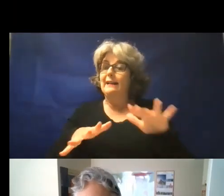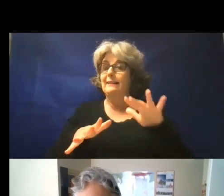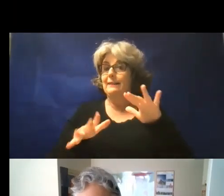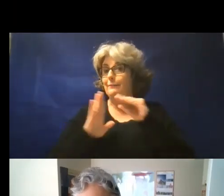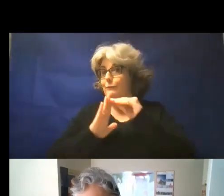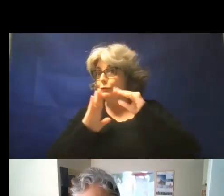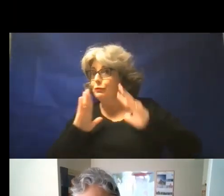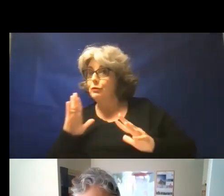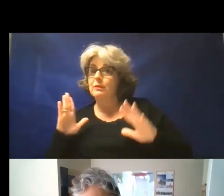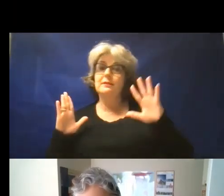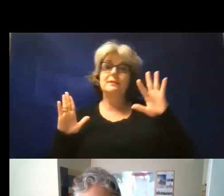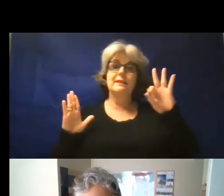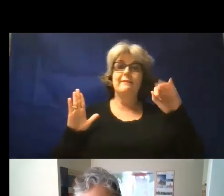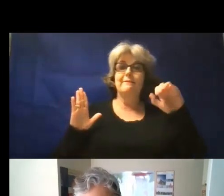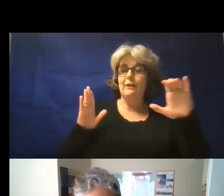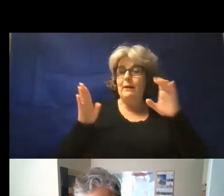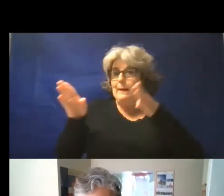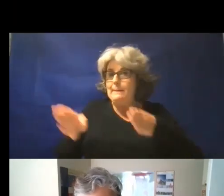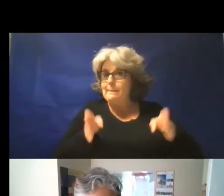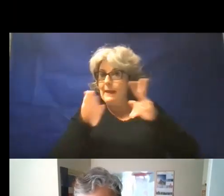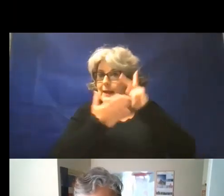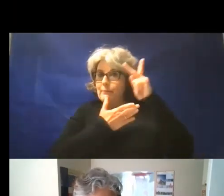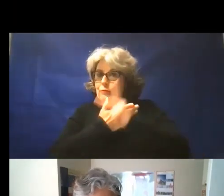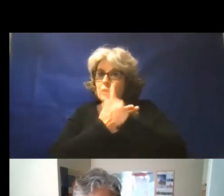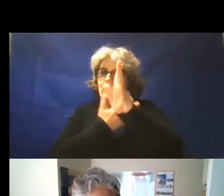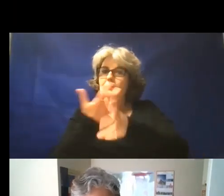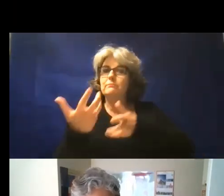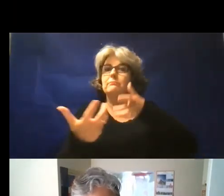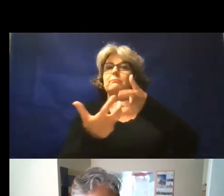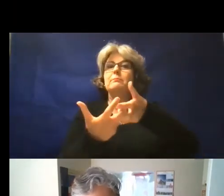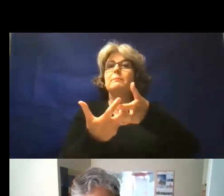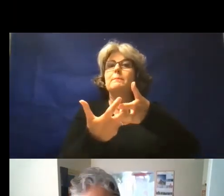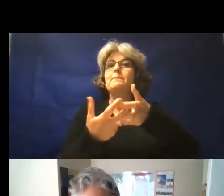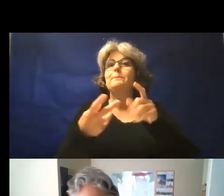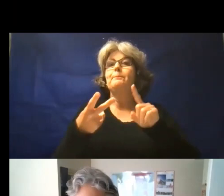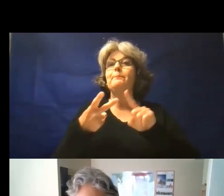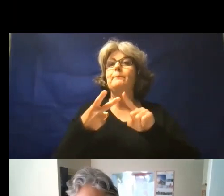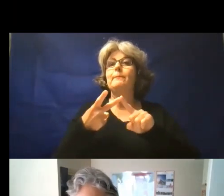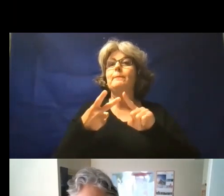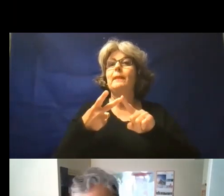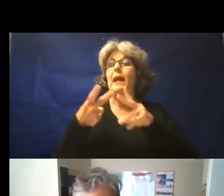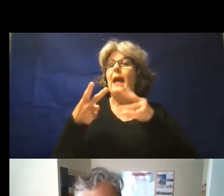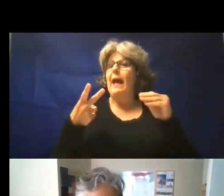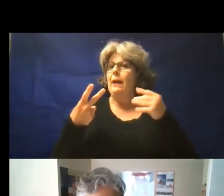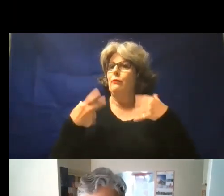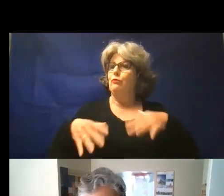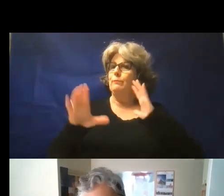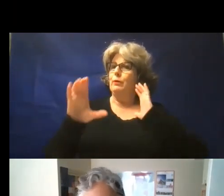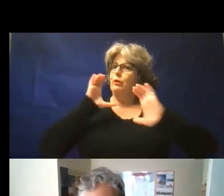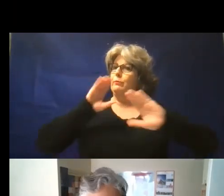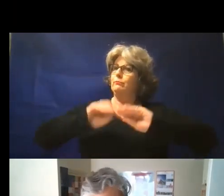um trying to plan programs um being very transparent and being very communicative is